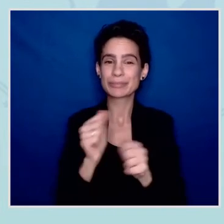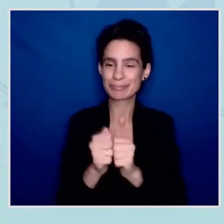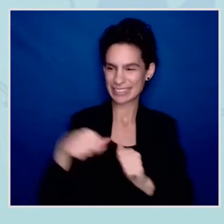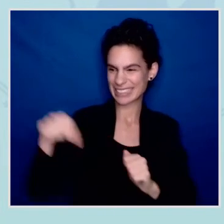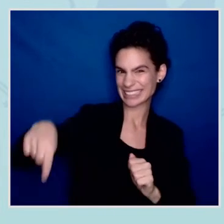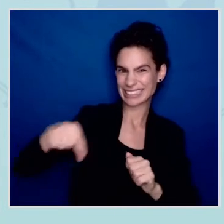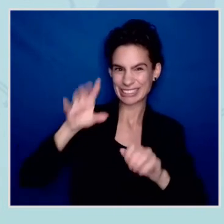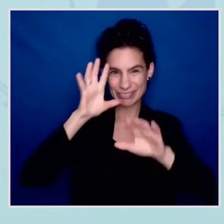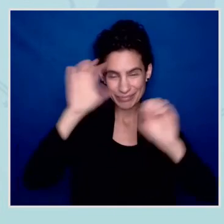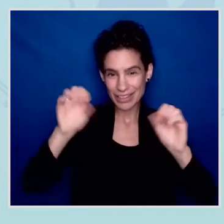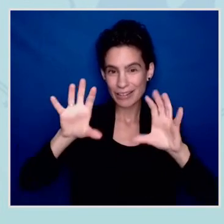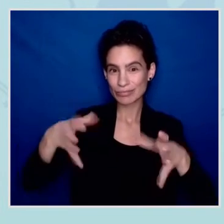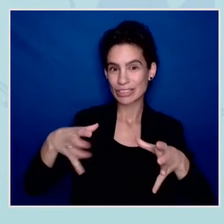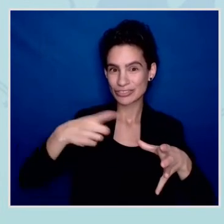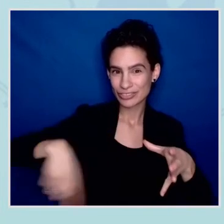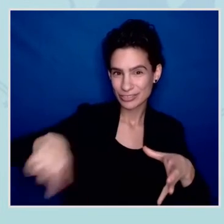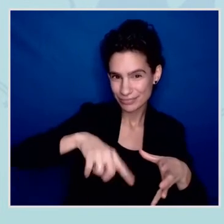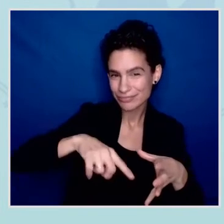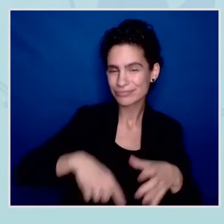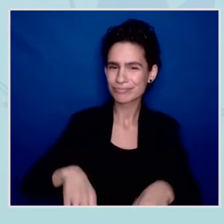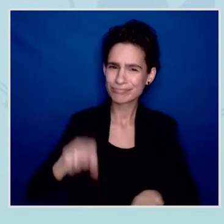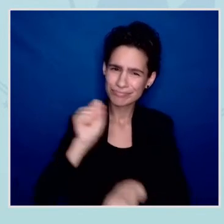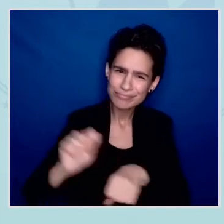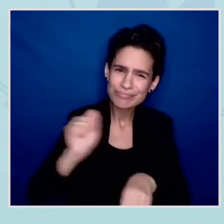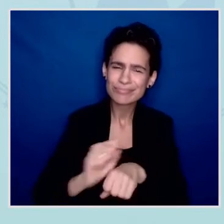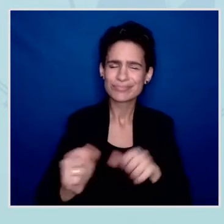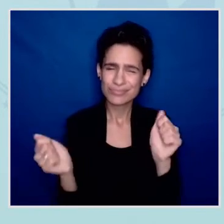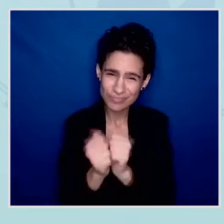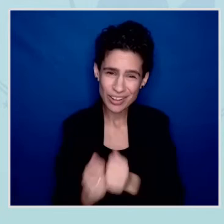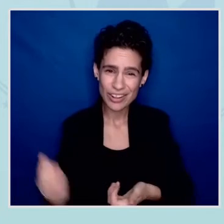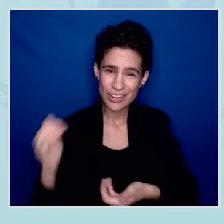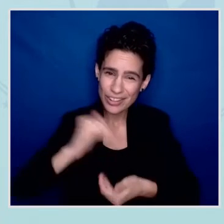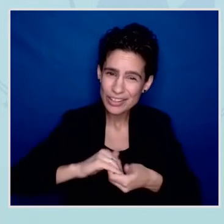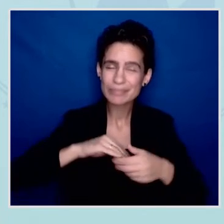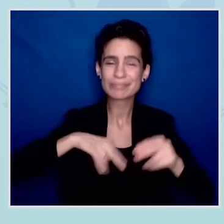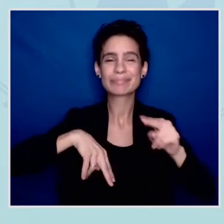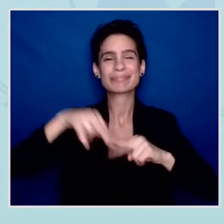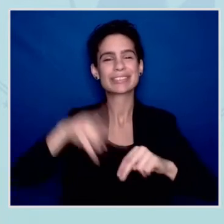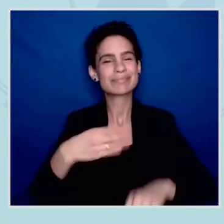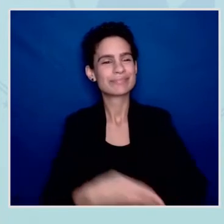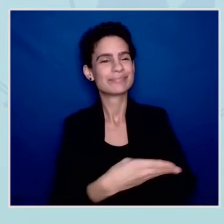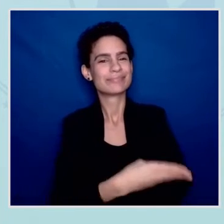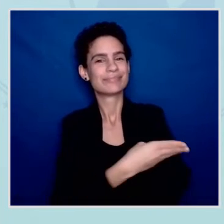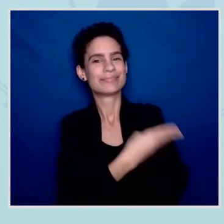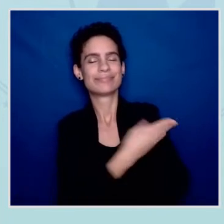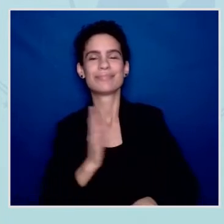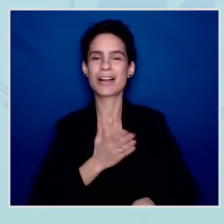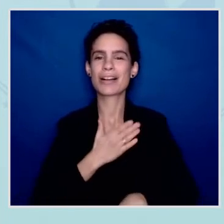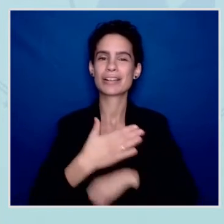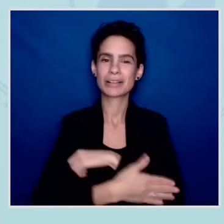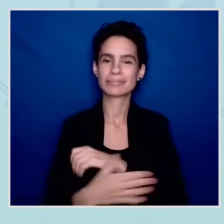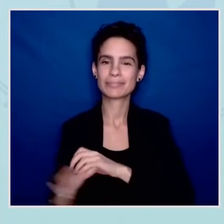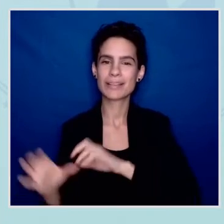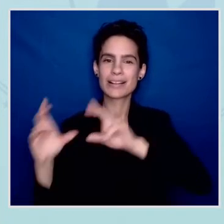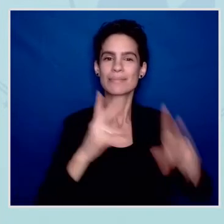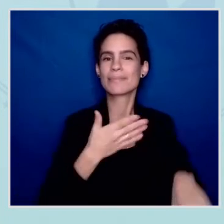DIGNITY, SECURITY, PROSPERITY AND PURPOSE, TO ALL AMERICAN